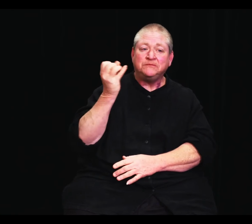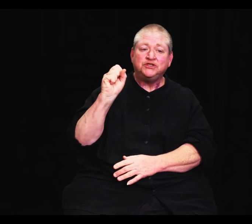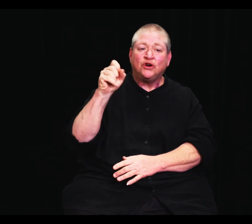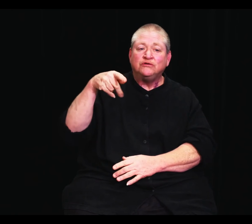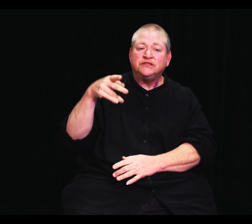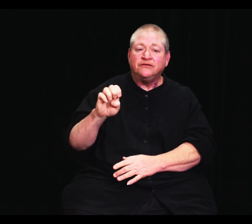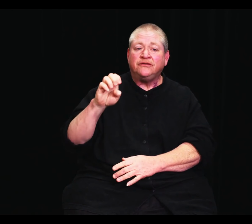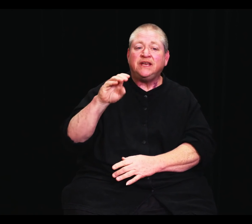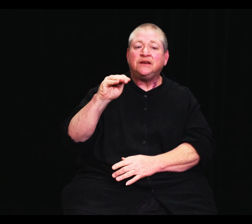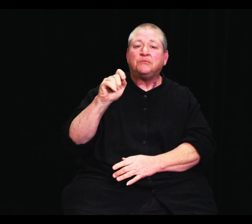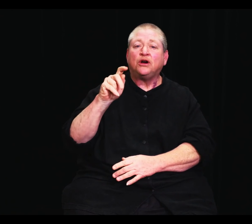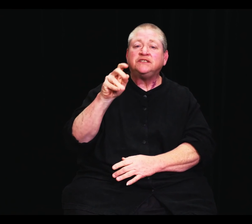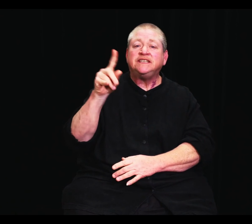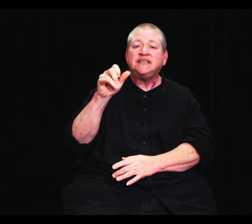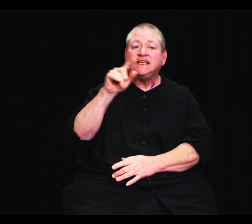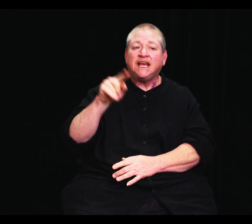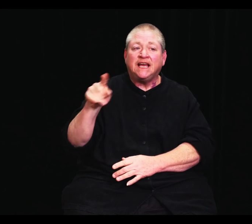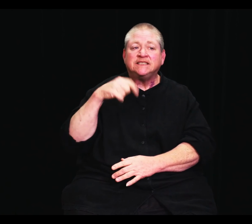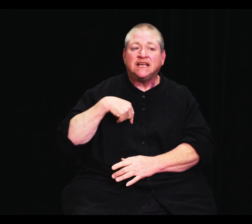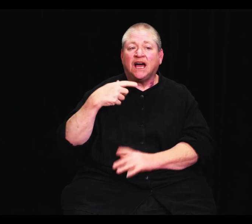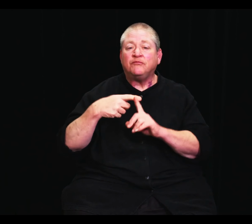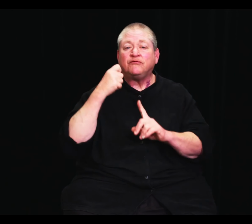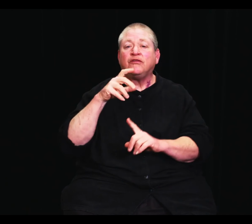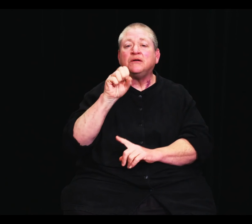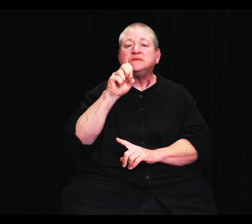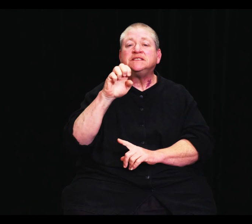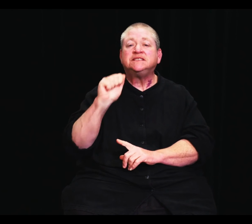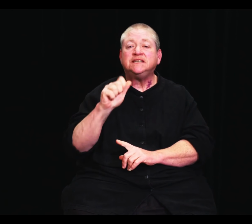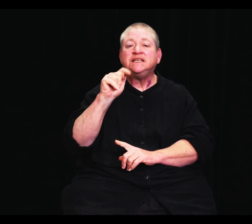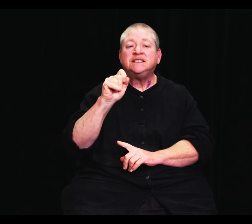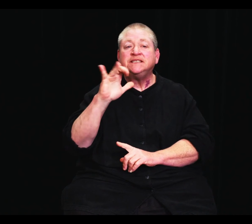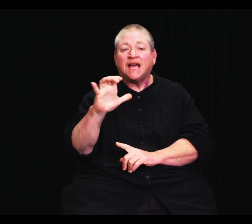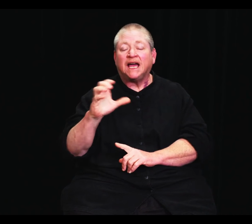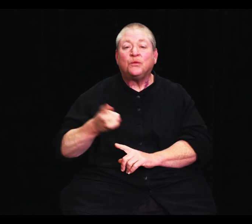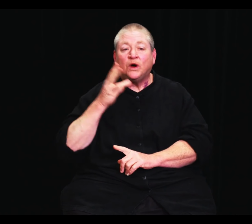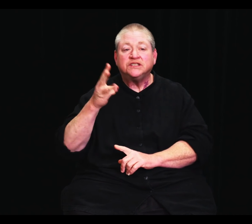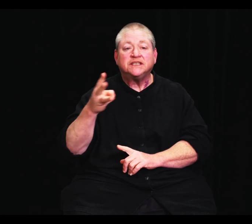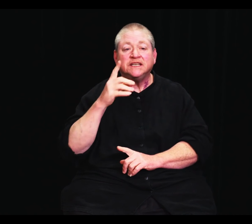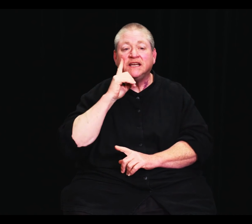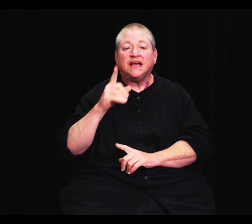I want to congratulate all Western 2020 graduates. Hi, my name is Josephine Martinez